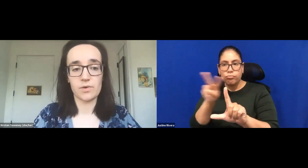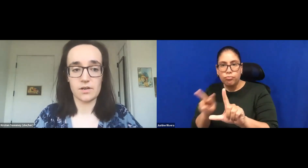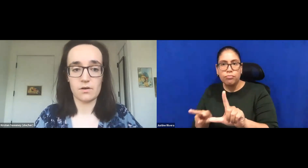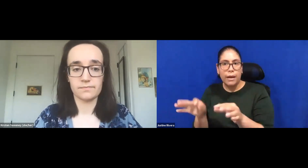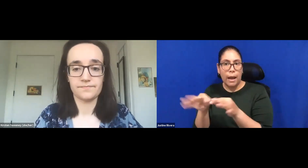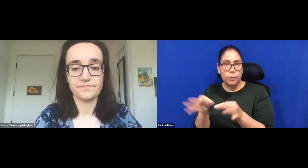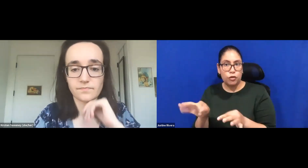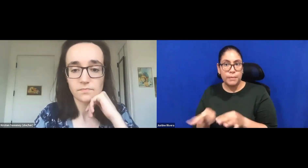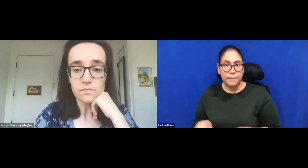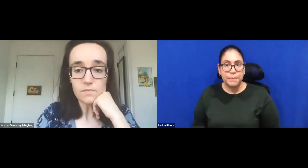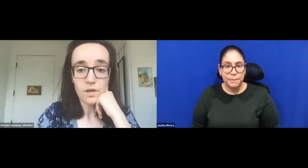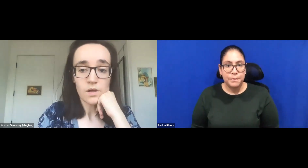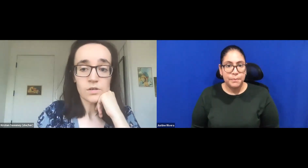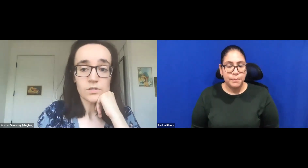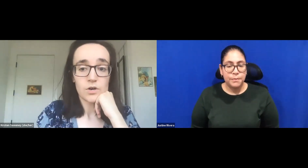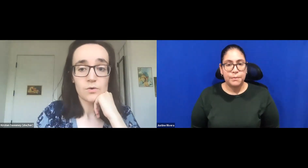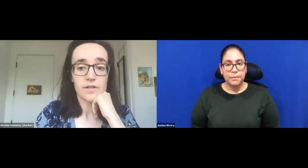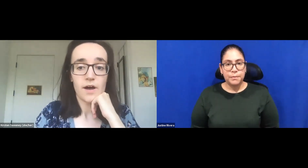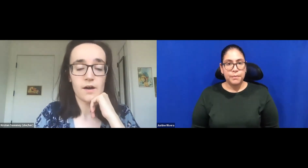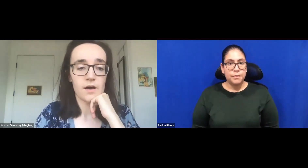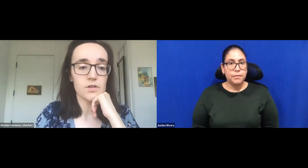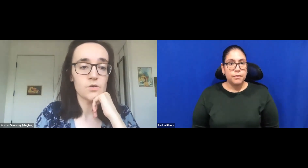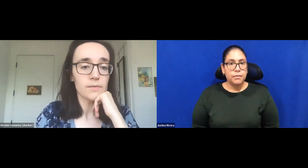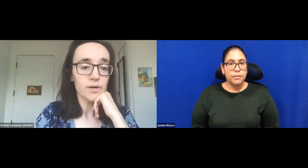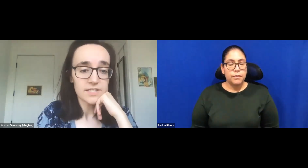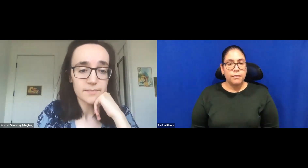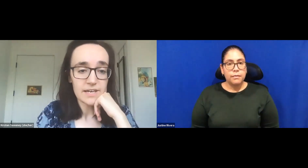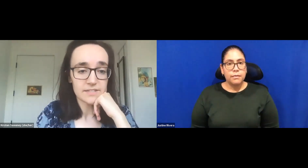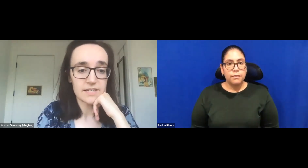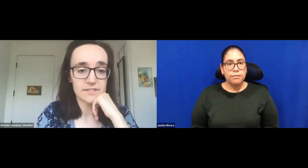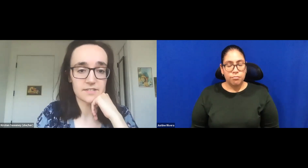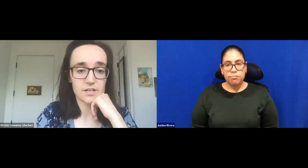separate window. So you can participate in today's